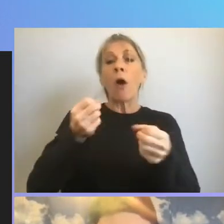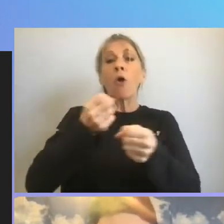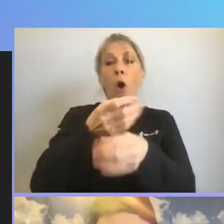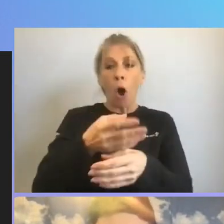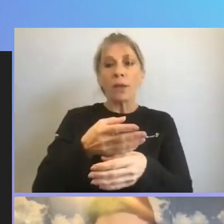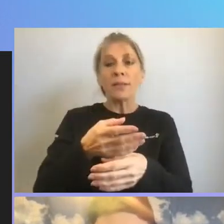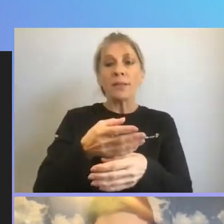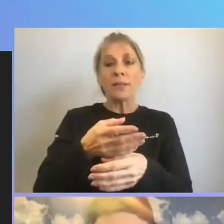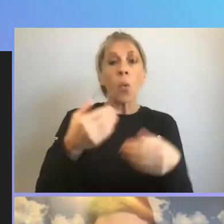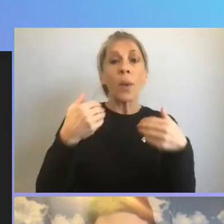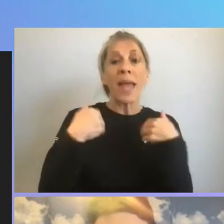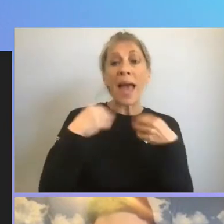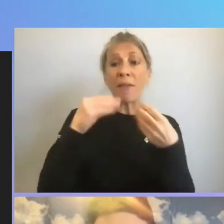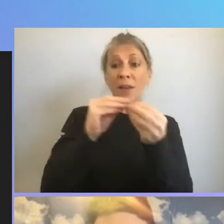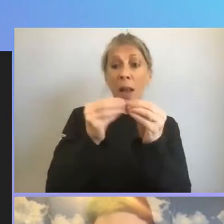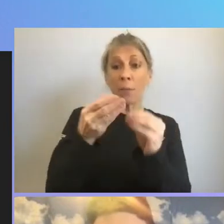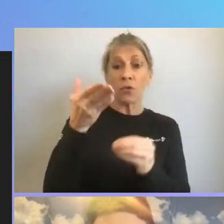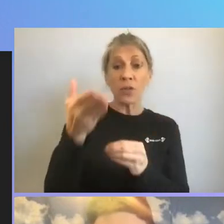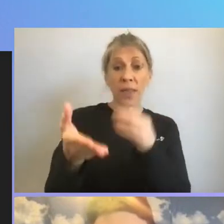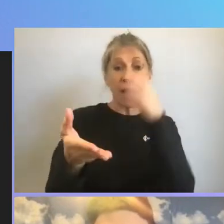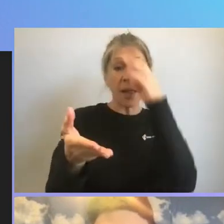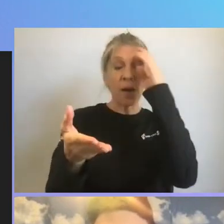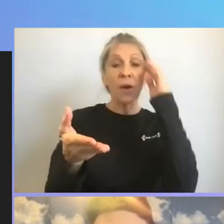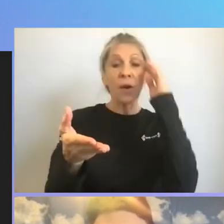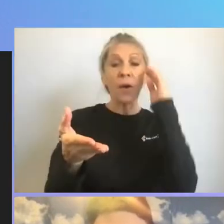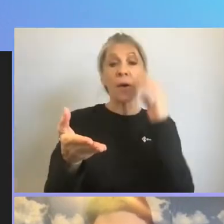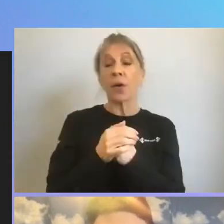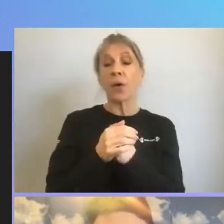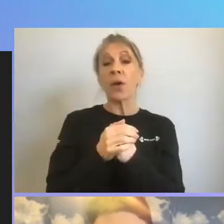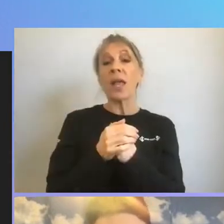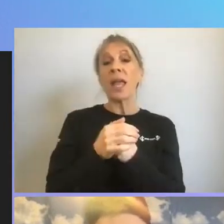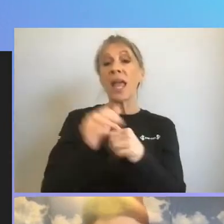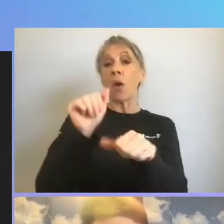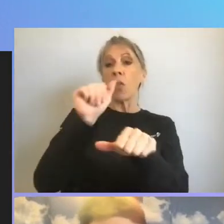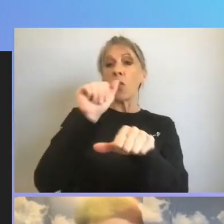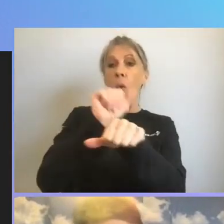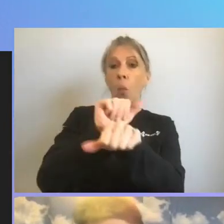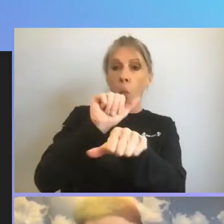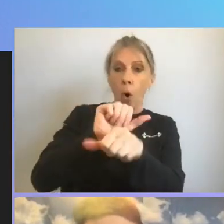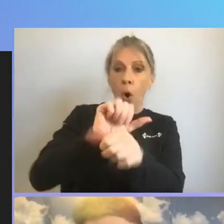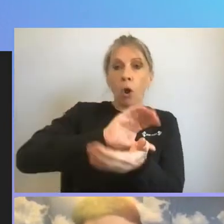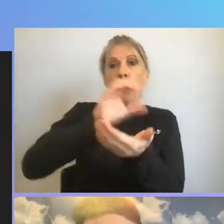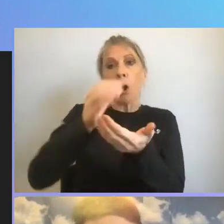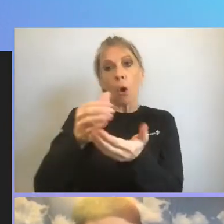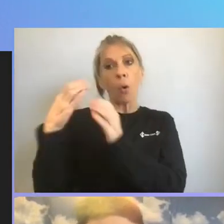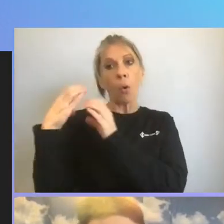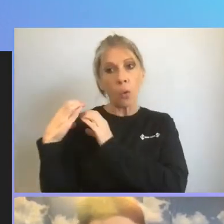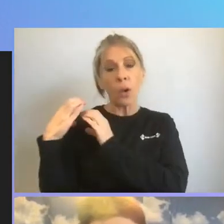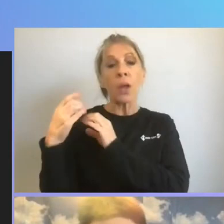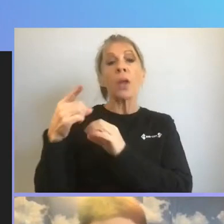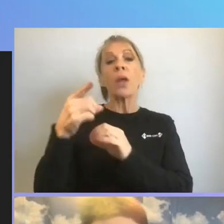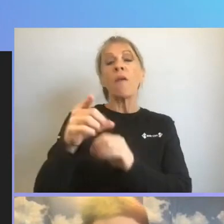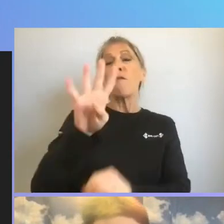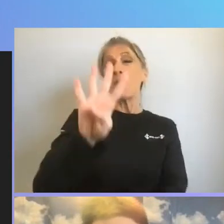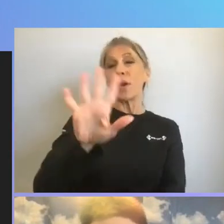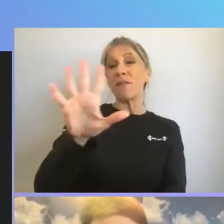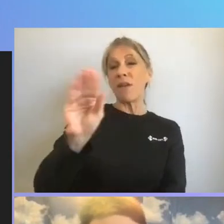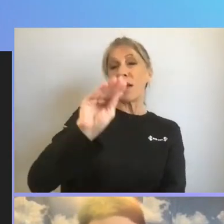here on on those. And the workload load tops. It tops. Out